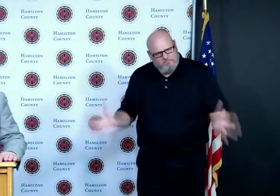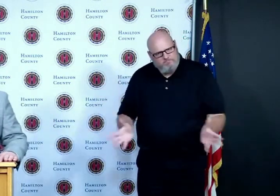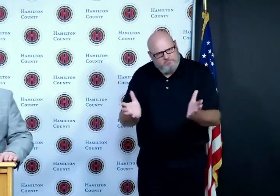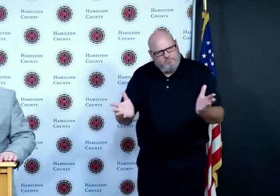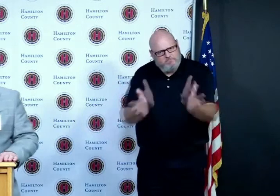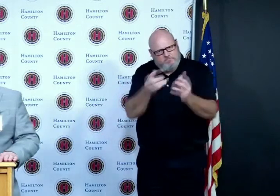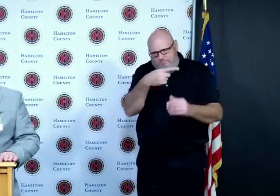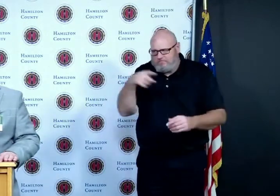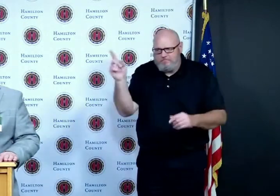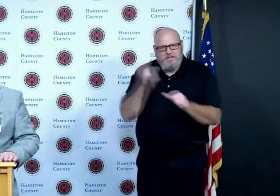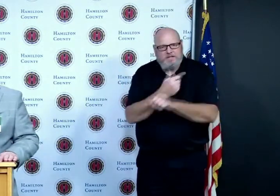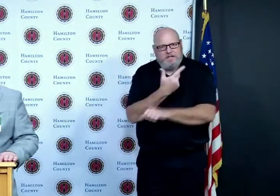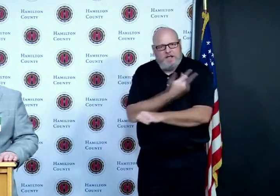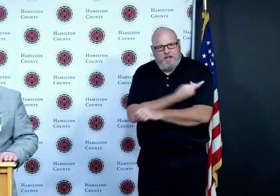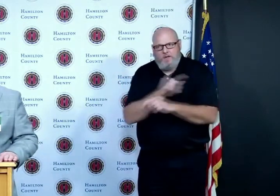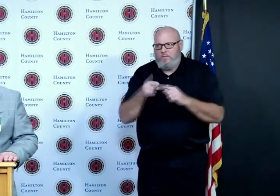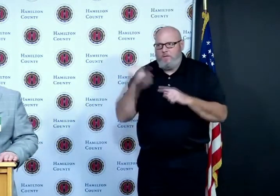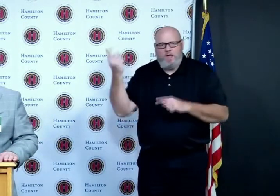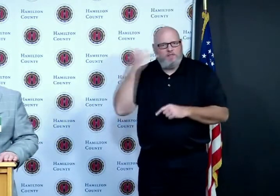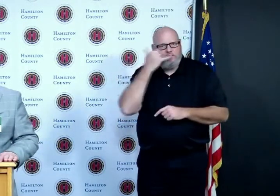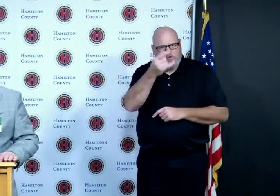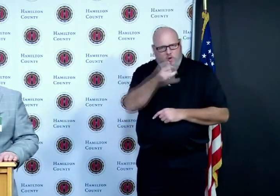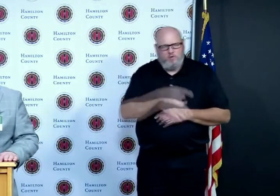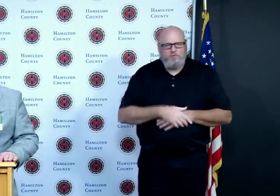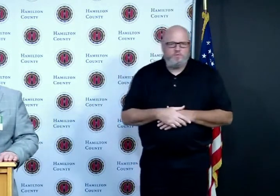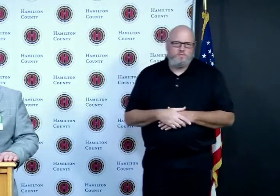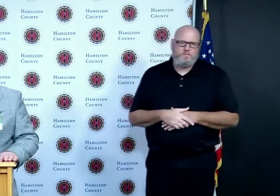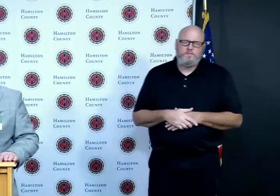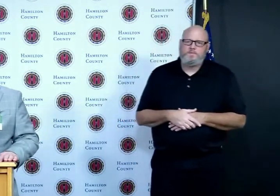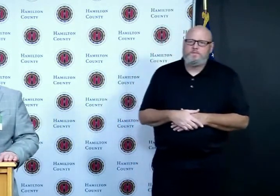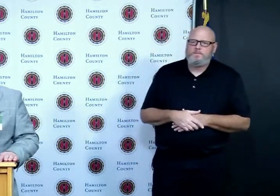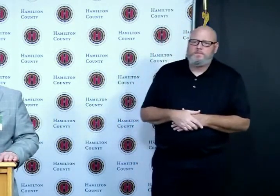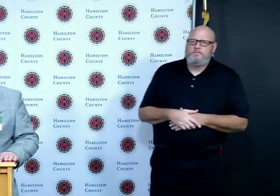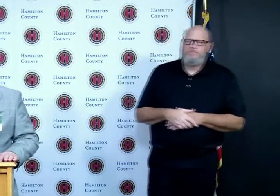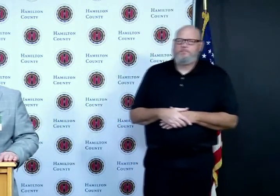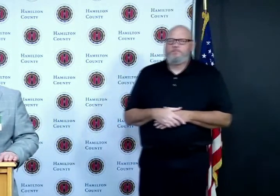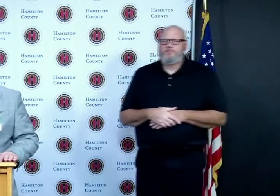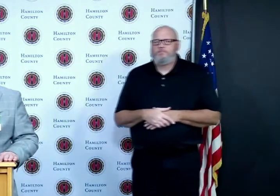try to get the majority of our our population vaccinated please remember to wear your mask